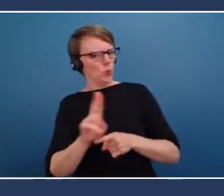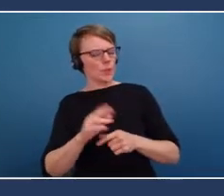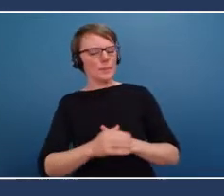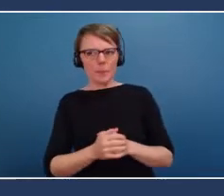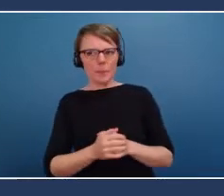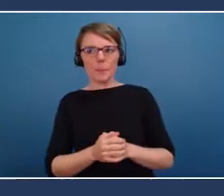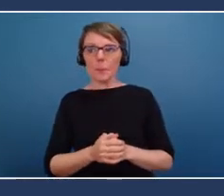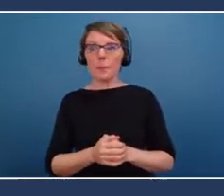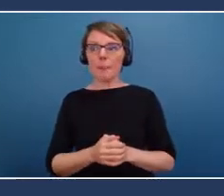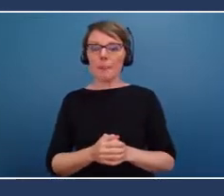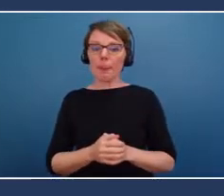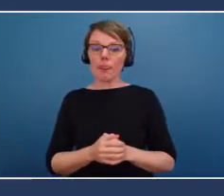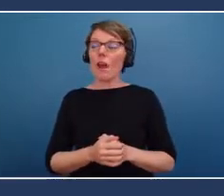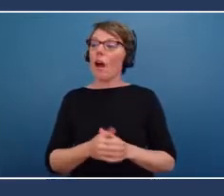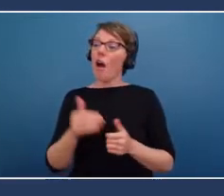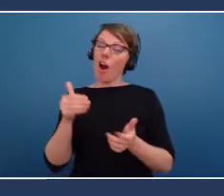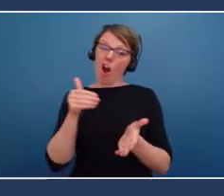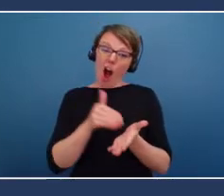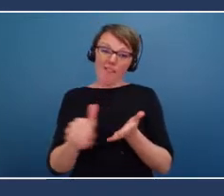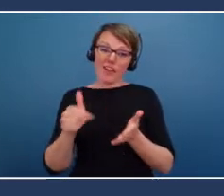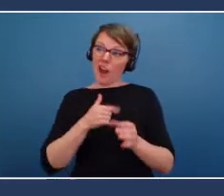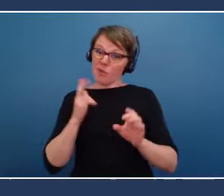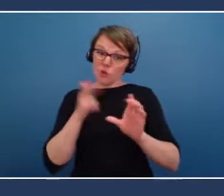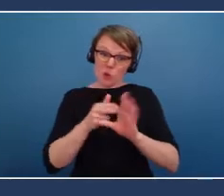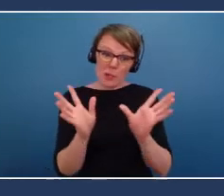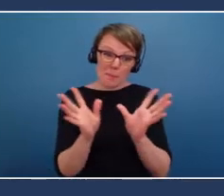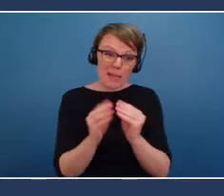Often, I am sat in meetings and there is a load of actions that I am thinking about.